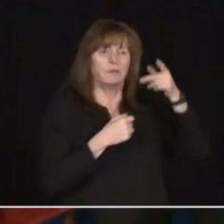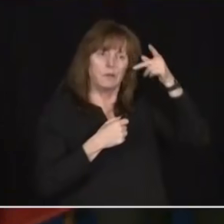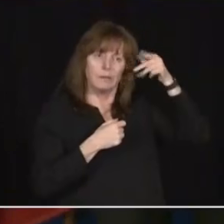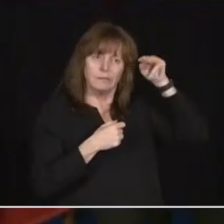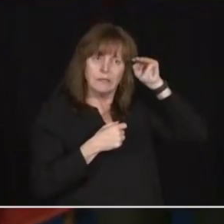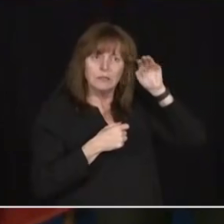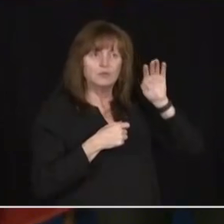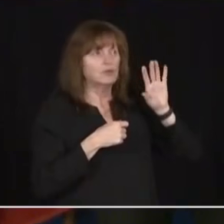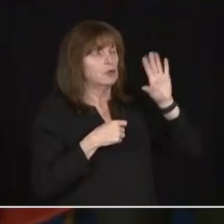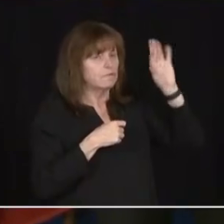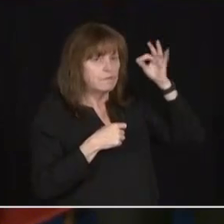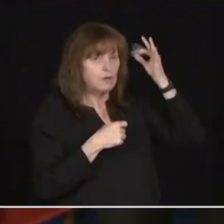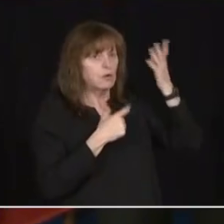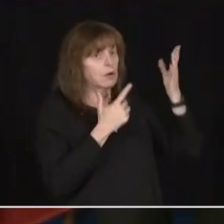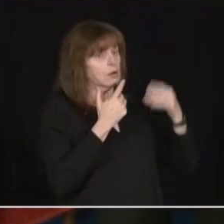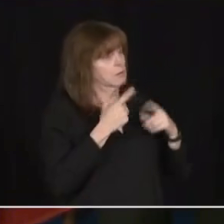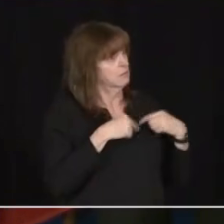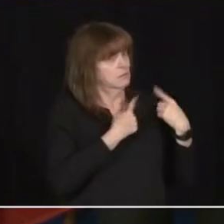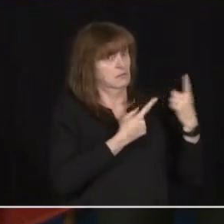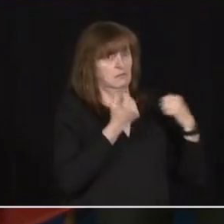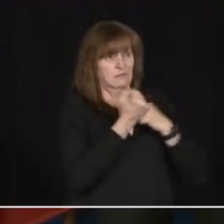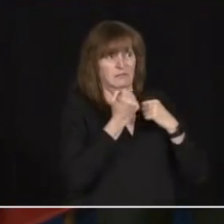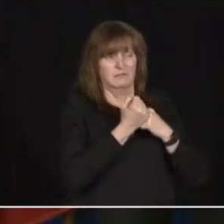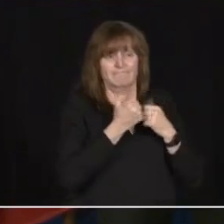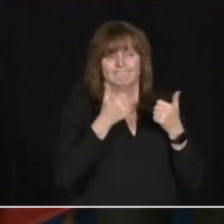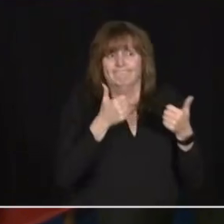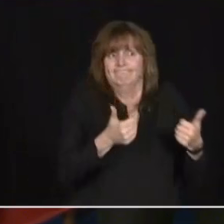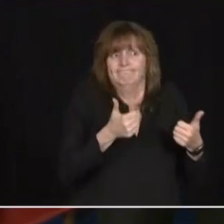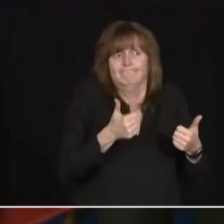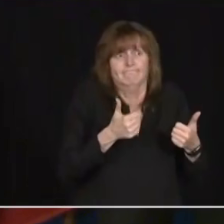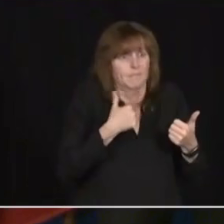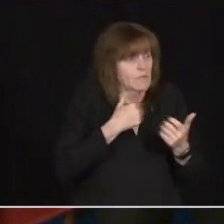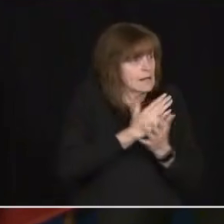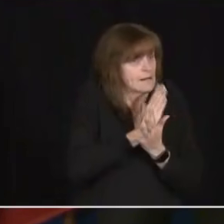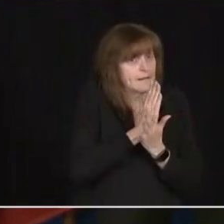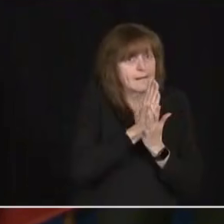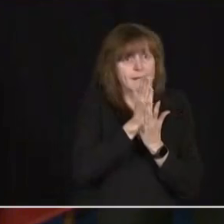are aren't in the financial spot to be able to fund the whole system.